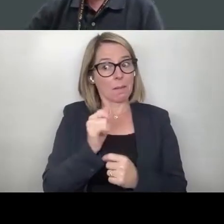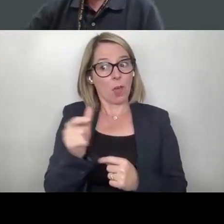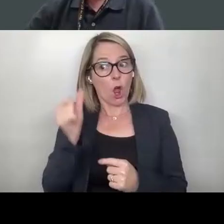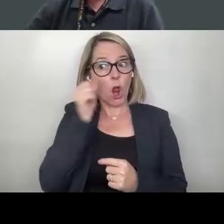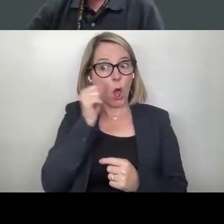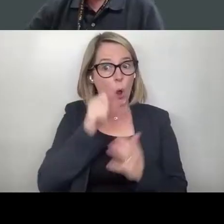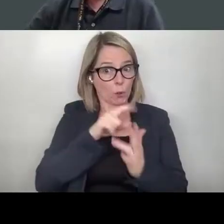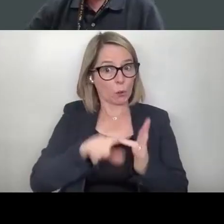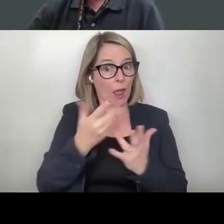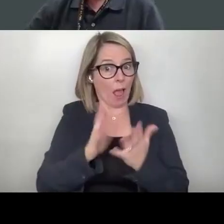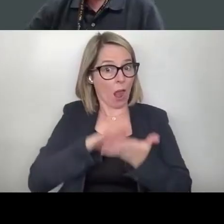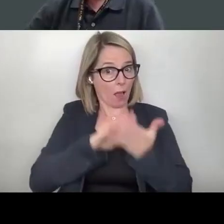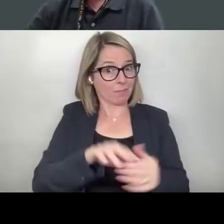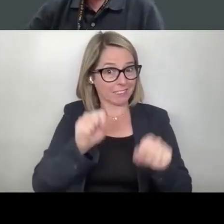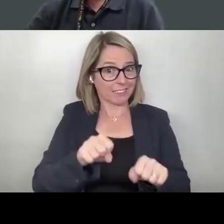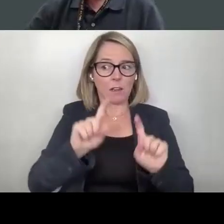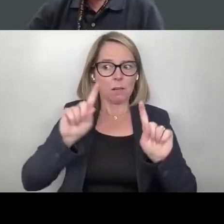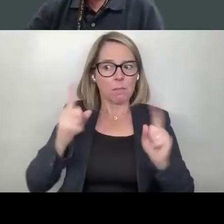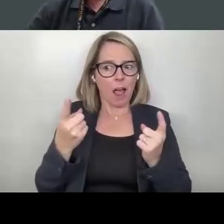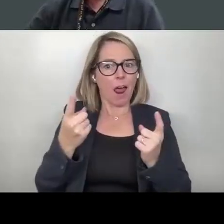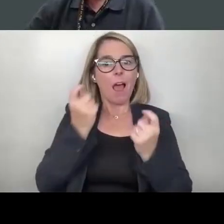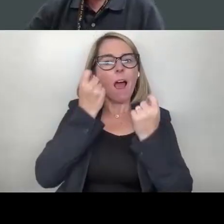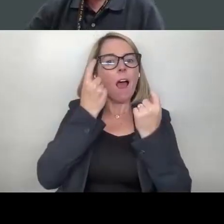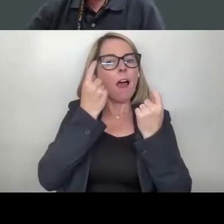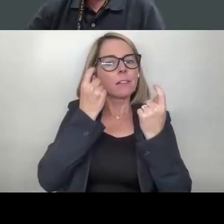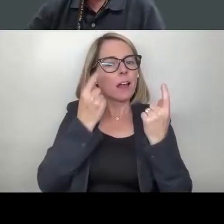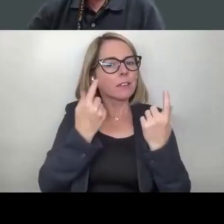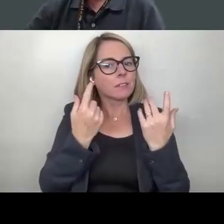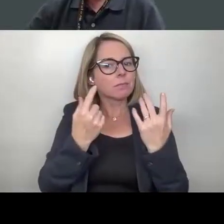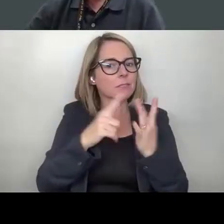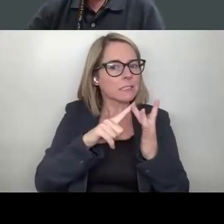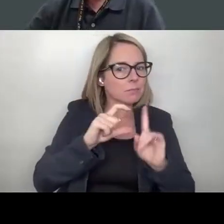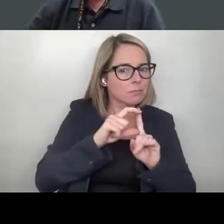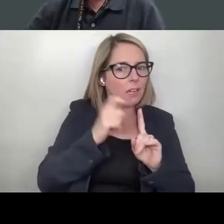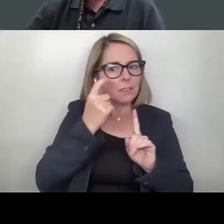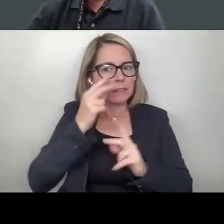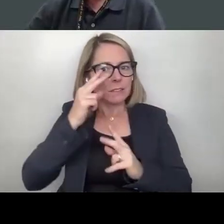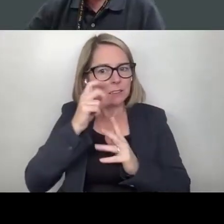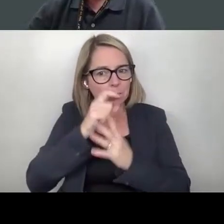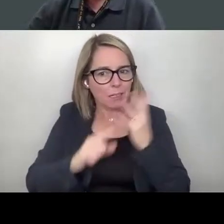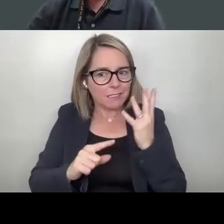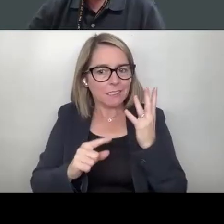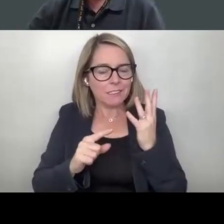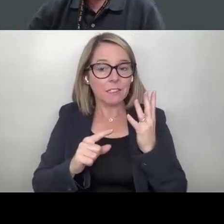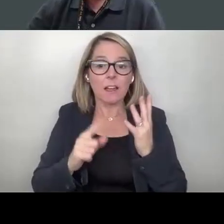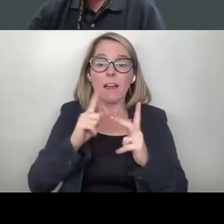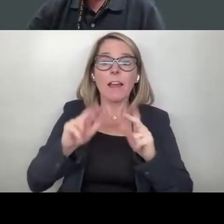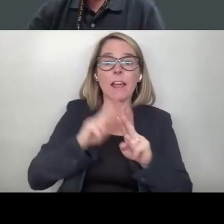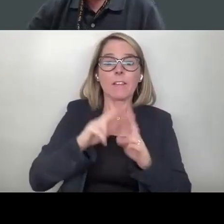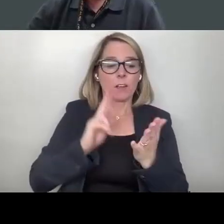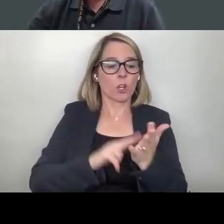busy setting, if the person who's running the neurology outpatient clinic is caring and can